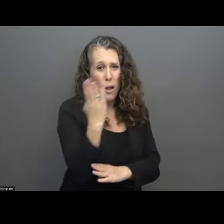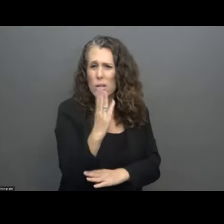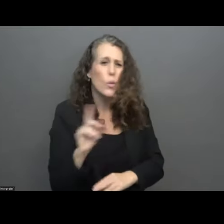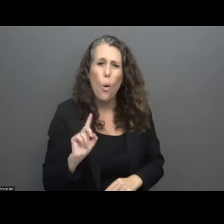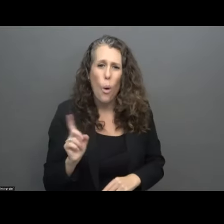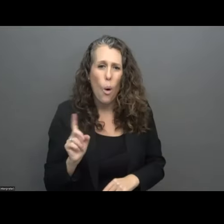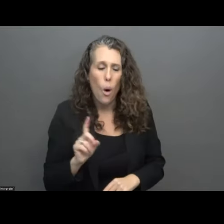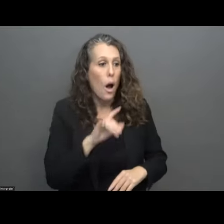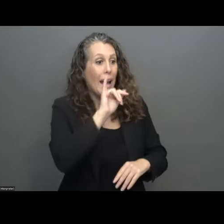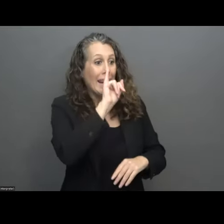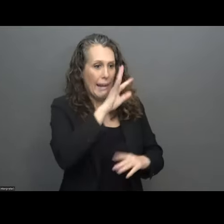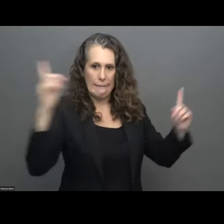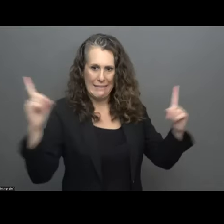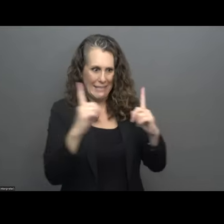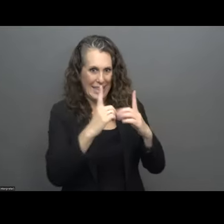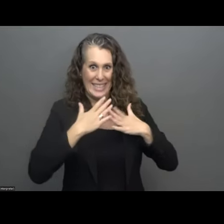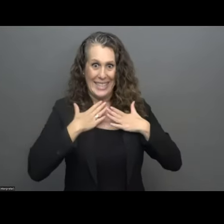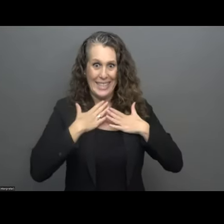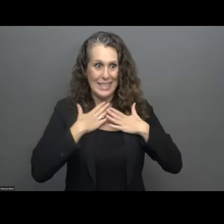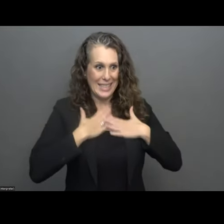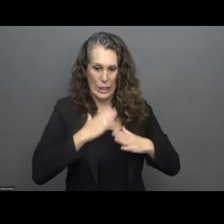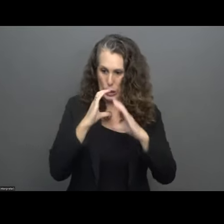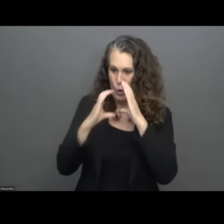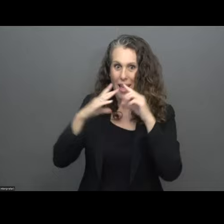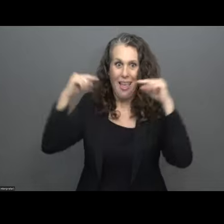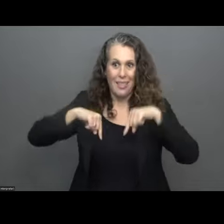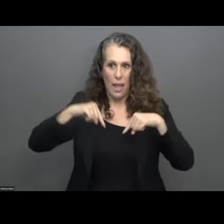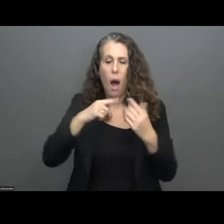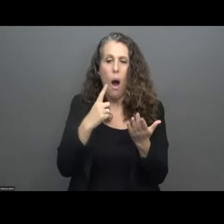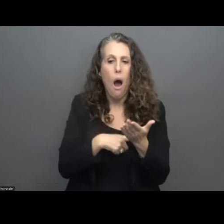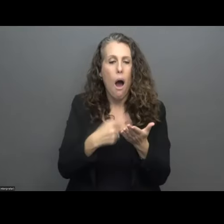has enabled this, it is. 10:27:42 Since that time we see incorporates